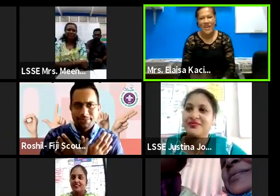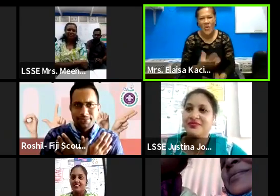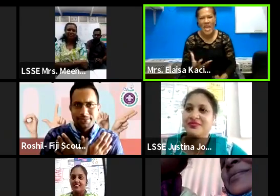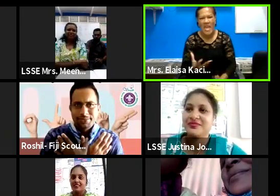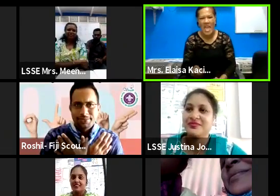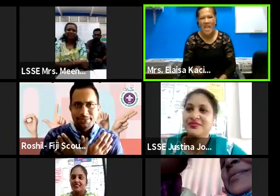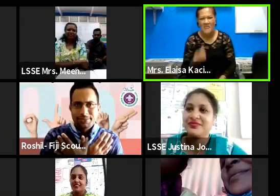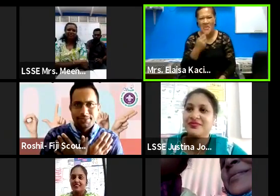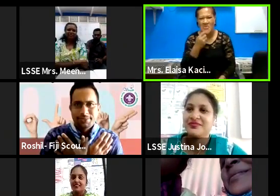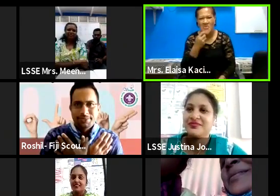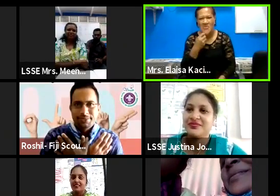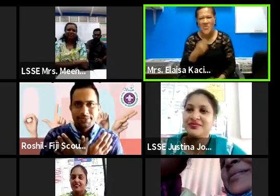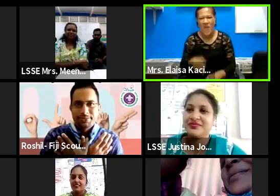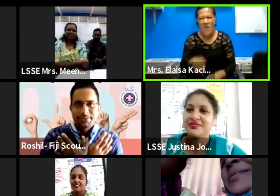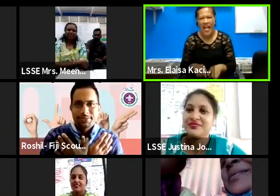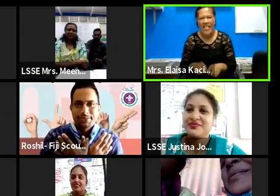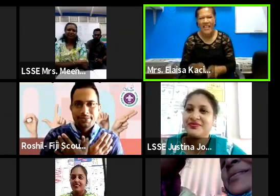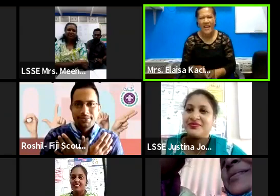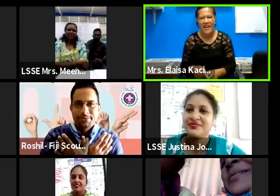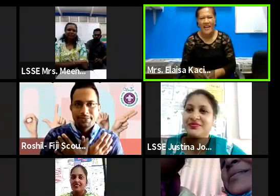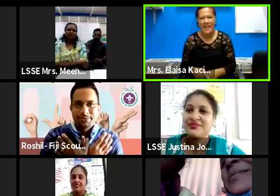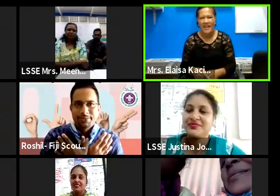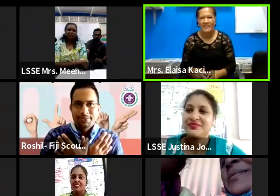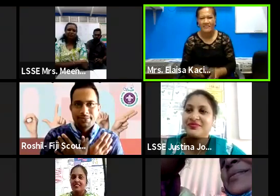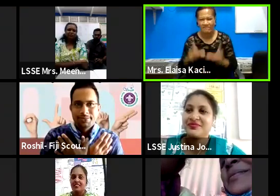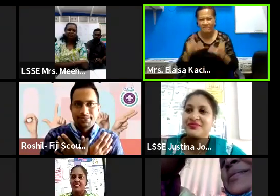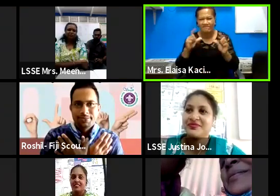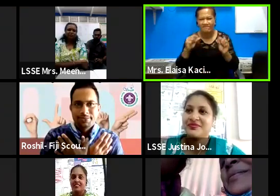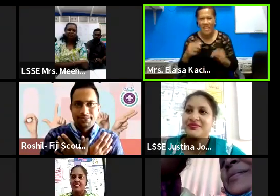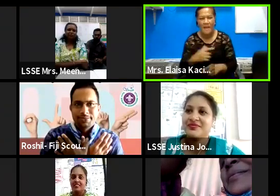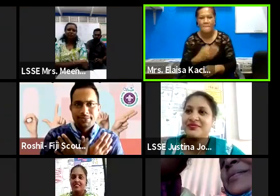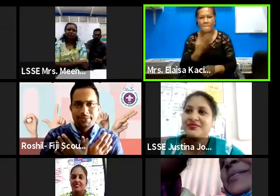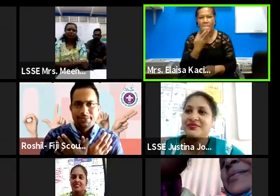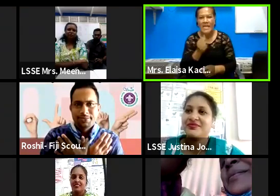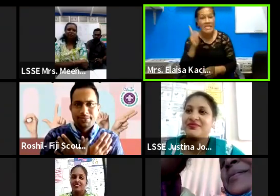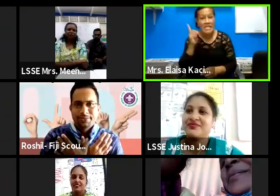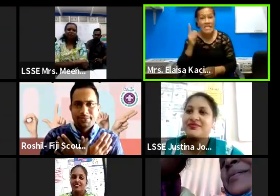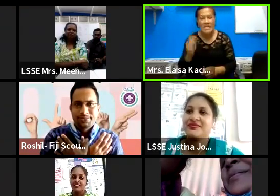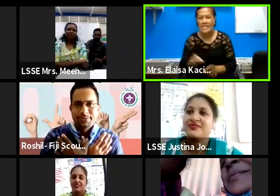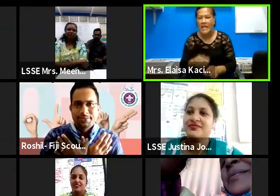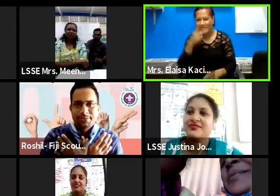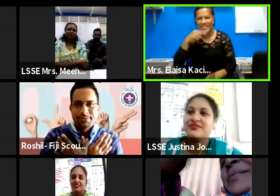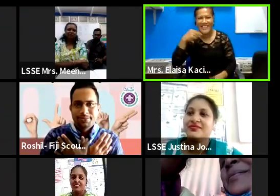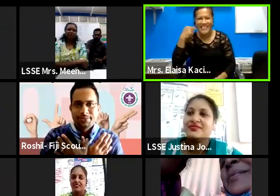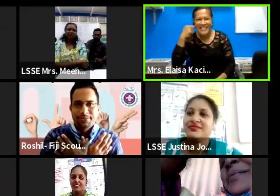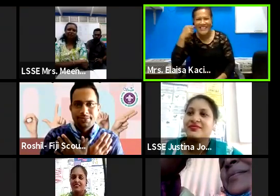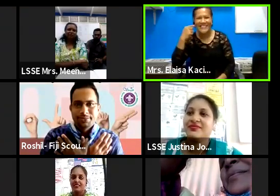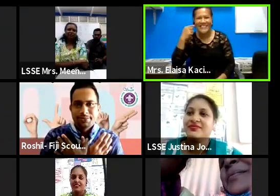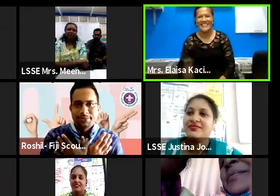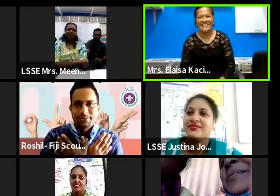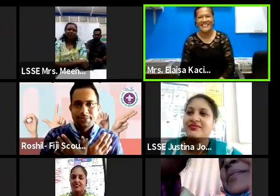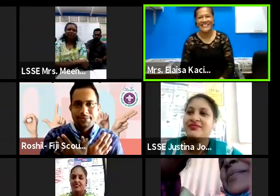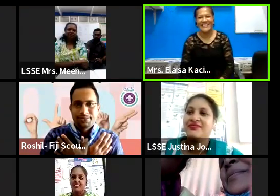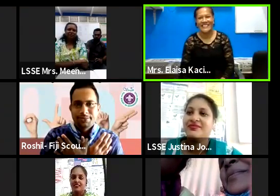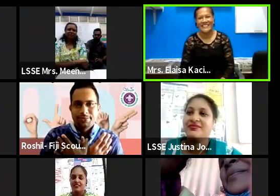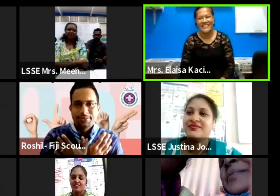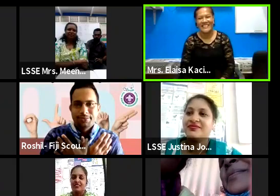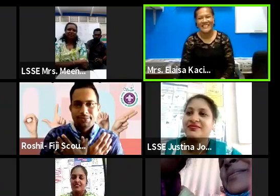blessings Uh especially this is uh the very first virtual program that has ever been